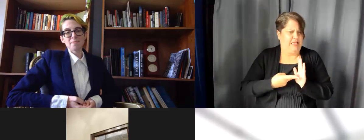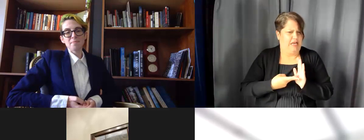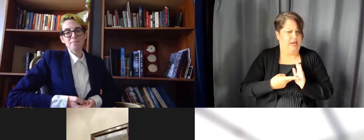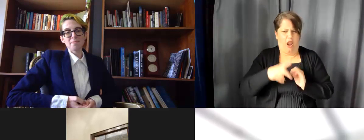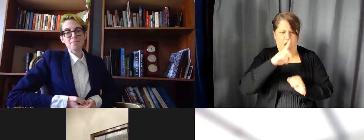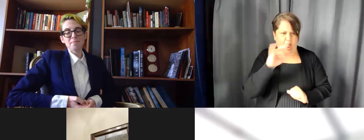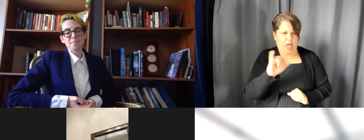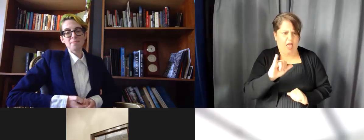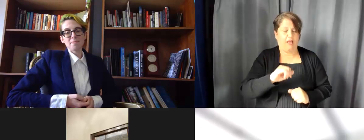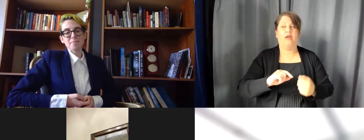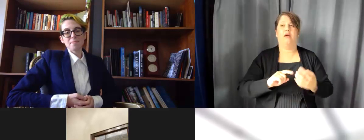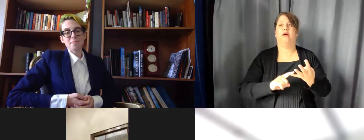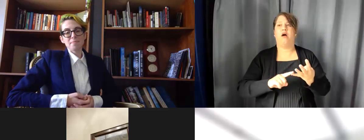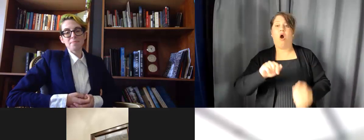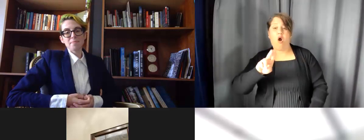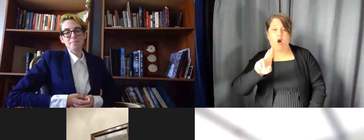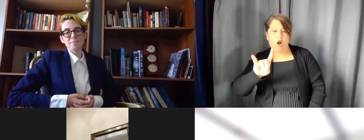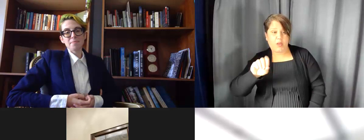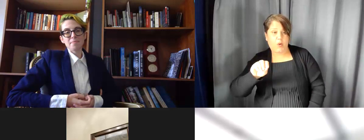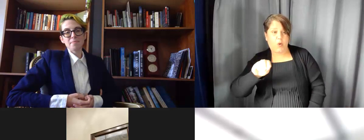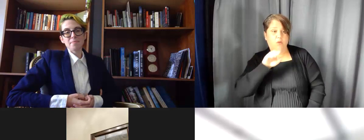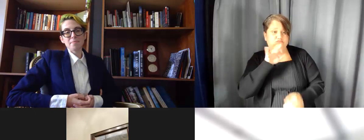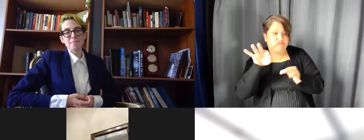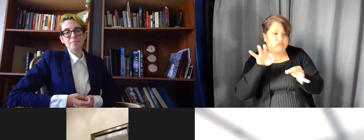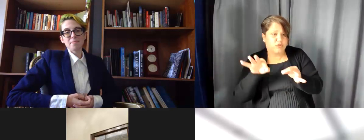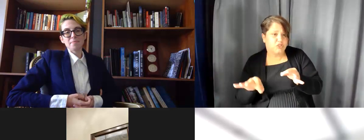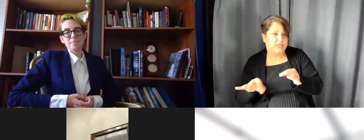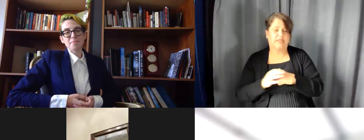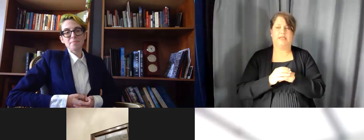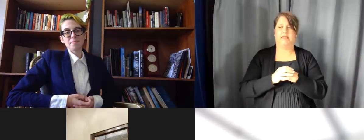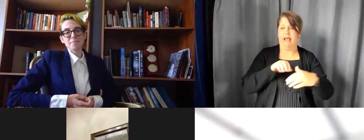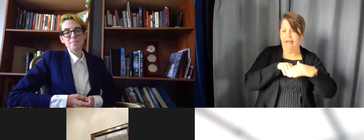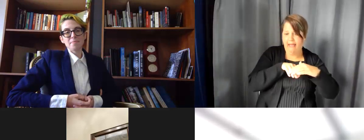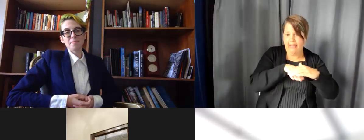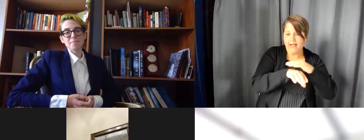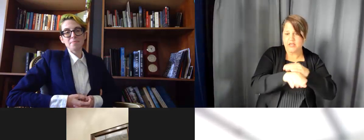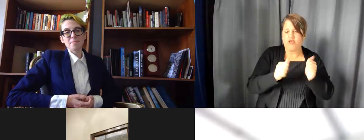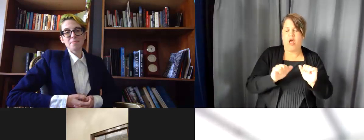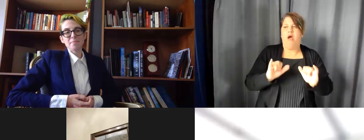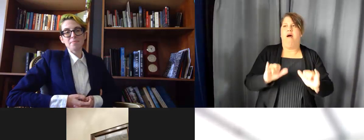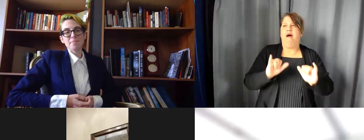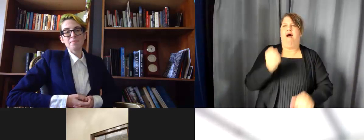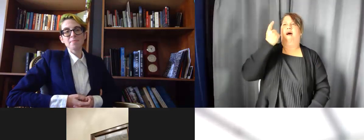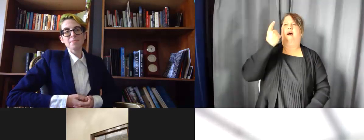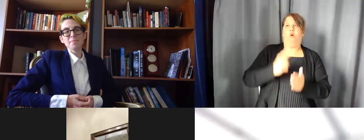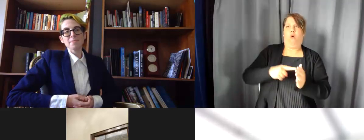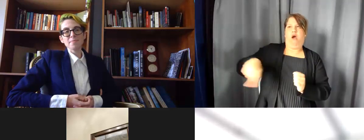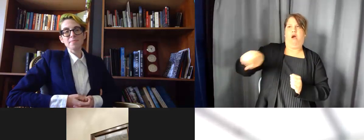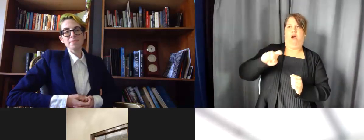Jordan Radford: access like doing that research and understanding what people with disabilities are talking about when they say these things.